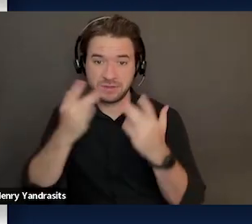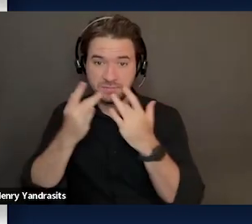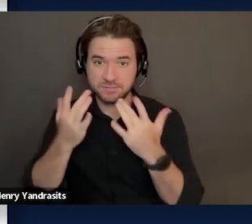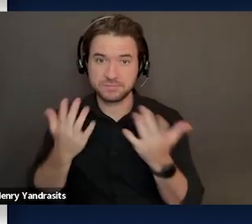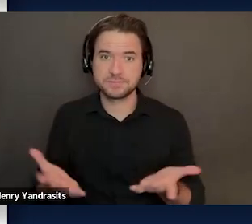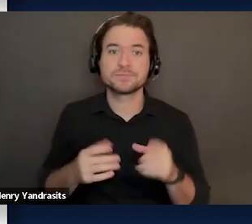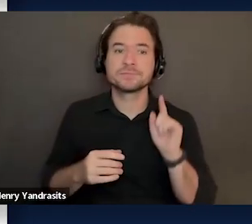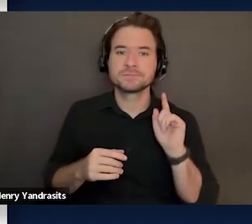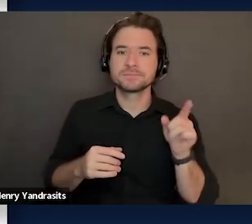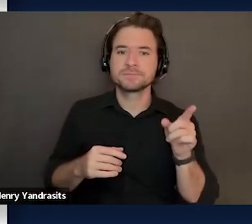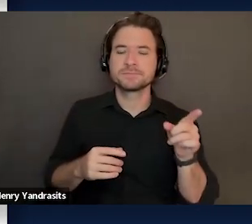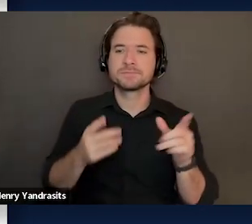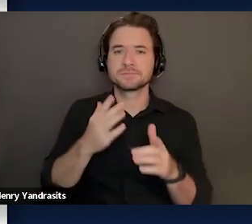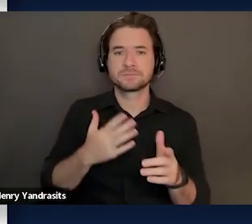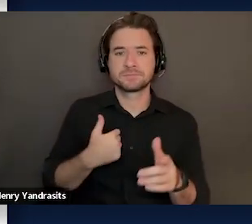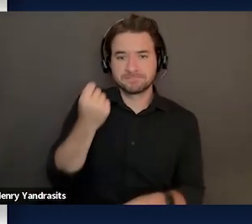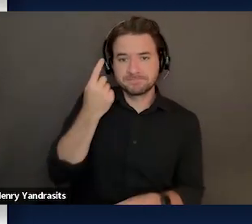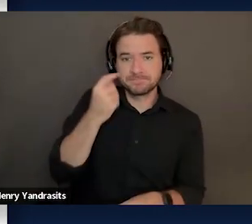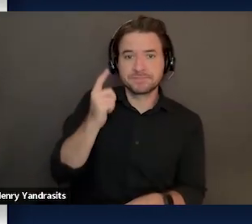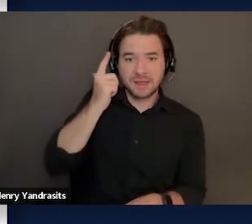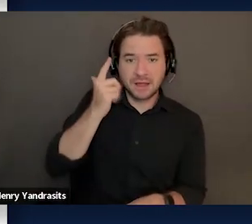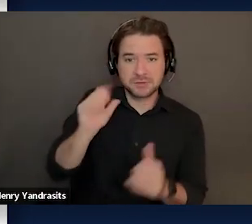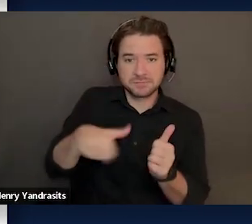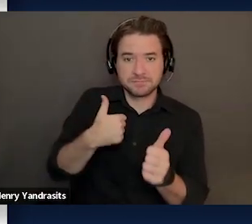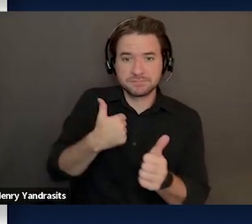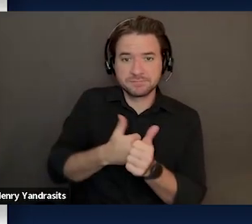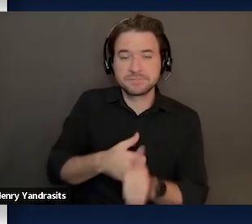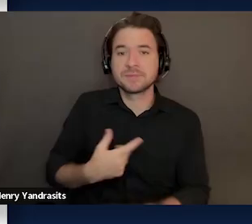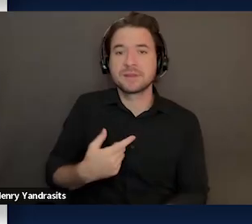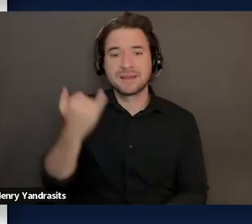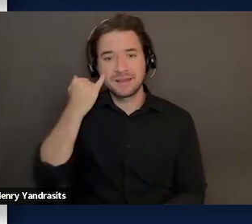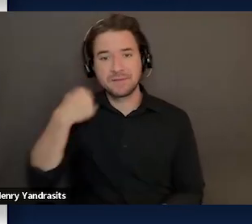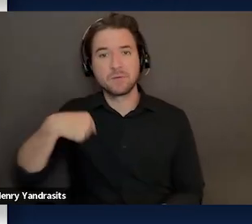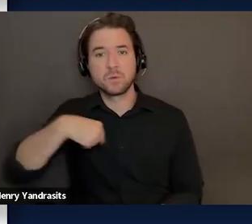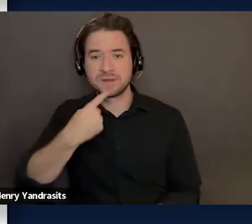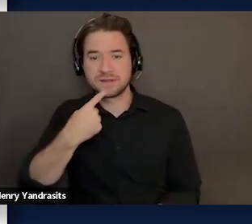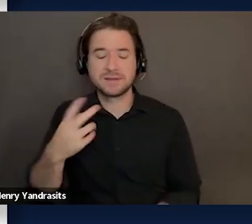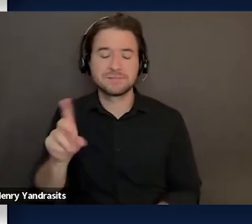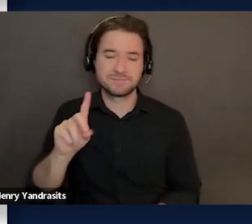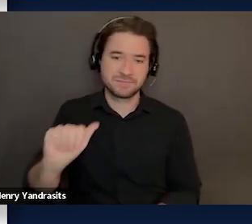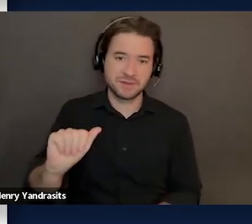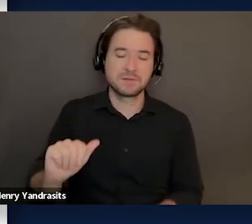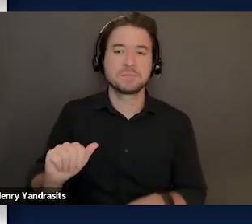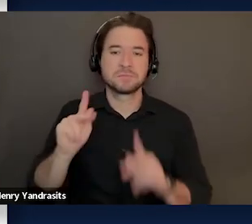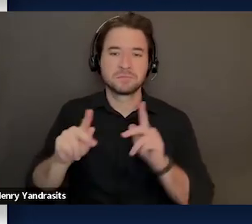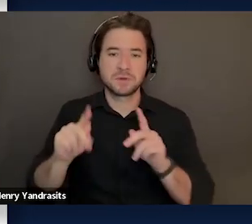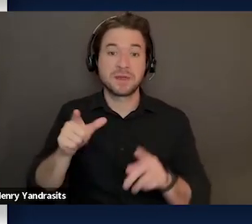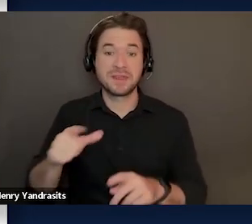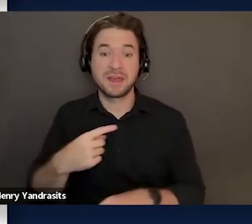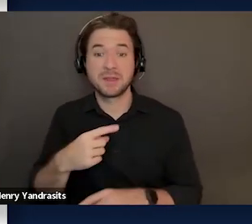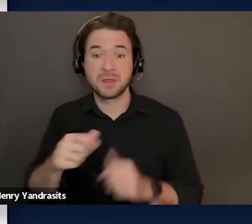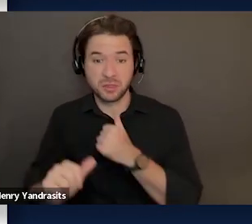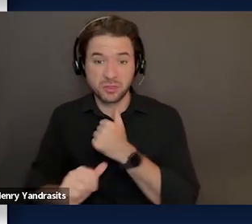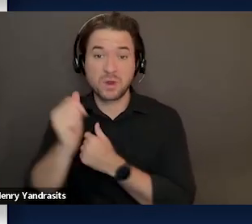Unquote. So here, uh, what I understand to be the logic is constituting disabled people as both threats to and drains on health equity efforts.